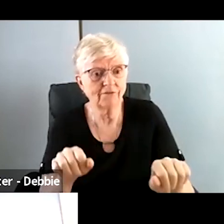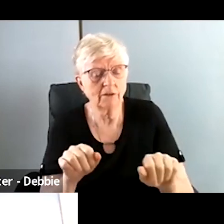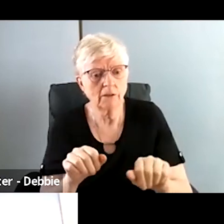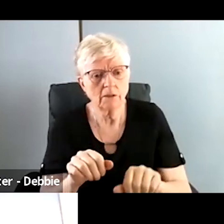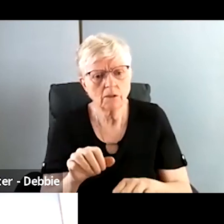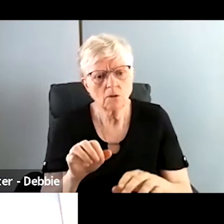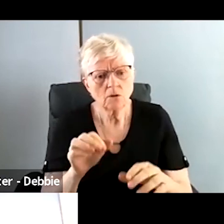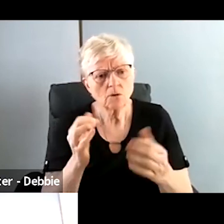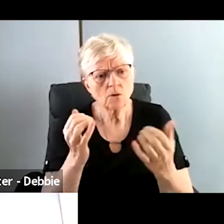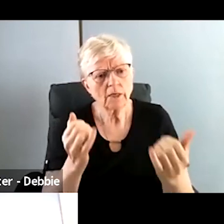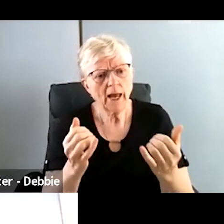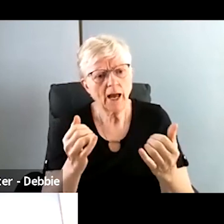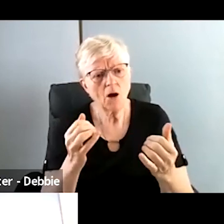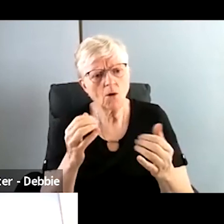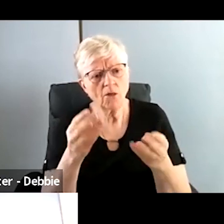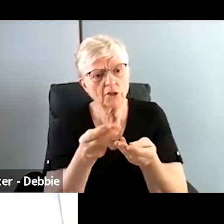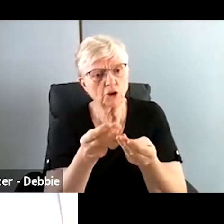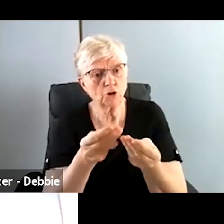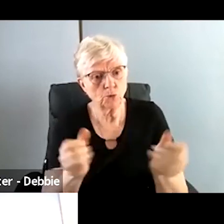SERVICES, INTERPRETING SERVICES AND SO FORTH